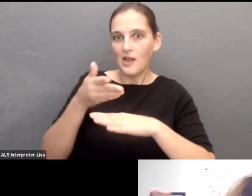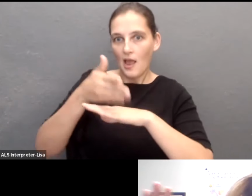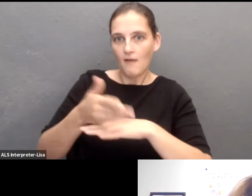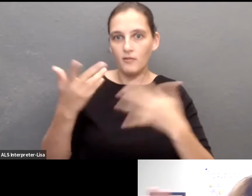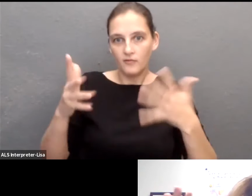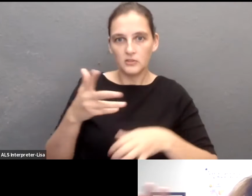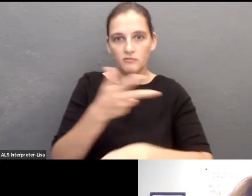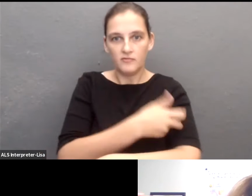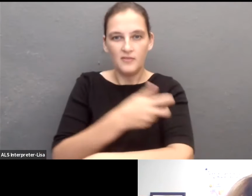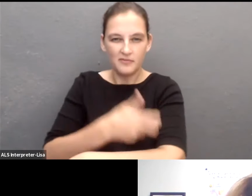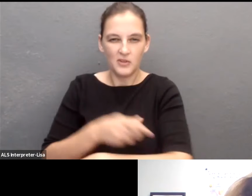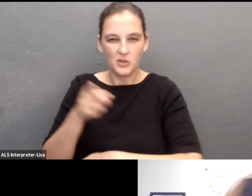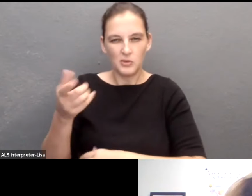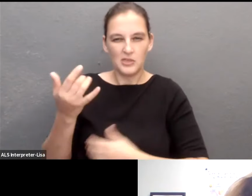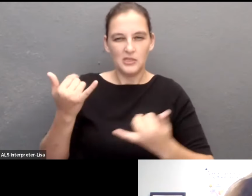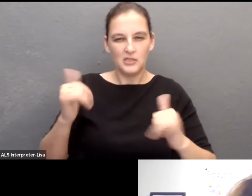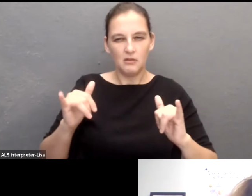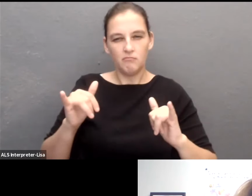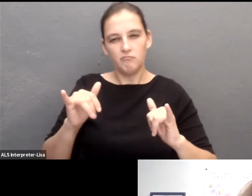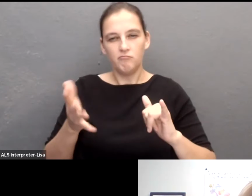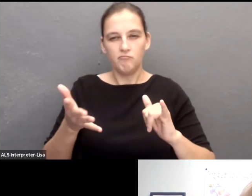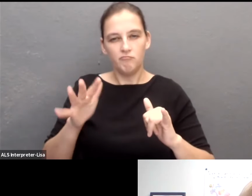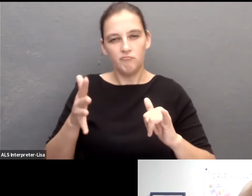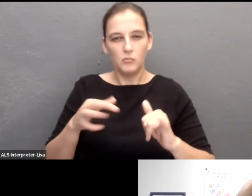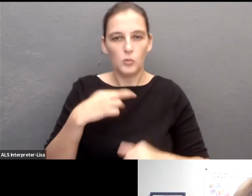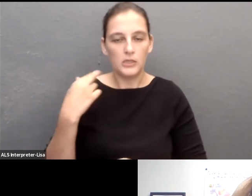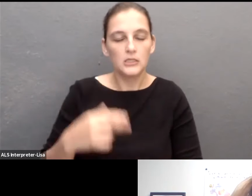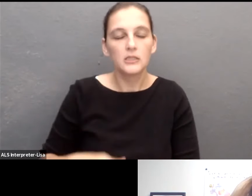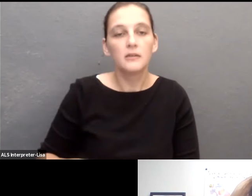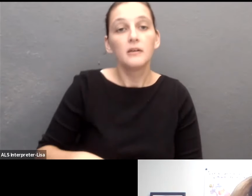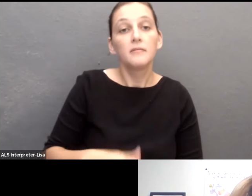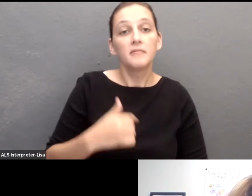still kind of at that medium risk. I also want to share with people you know, some people